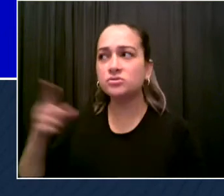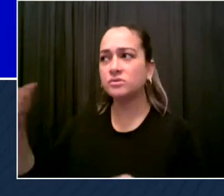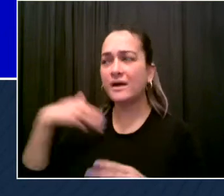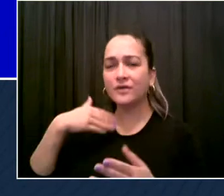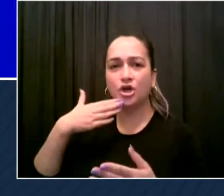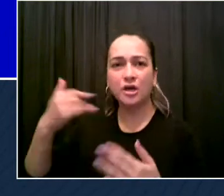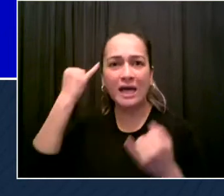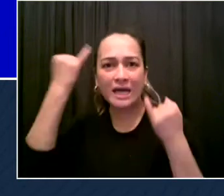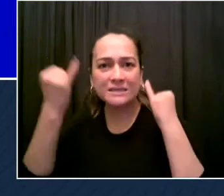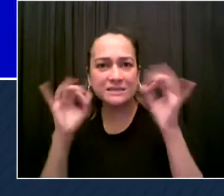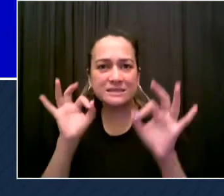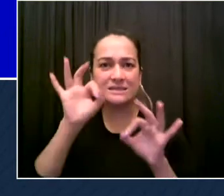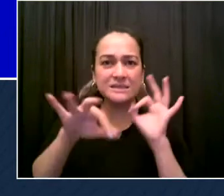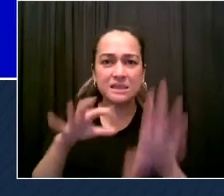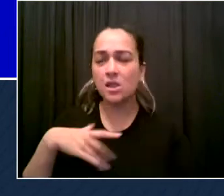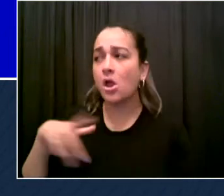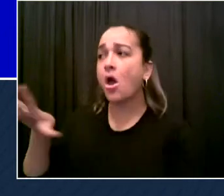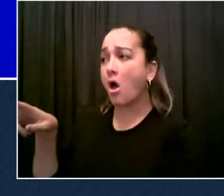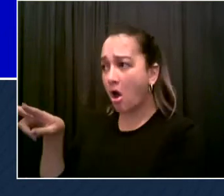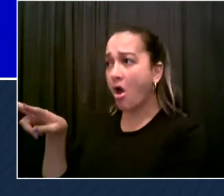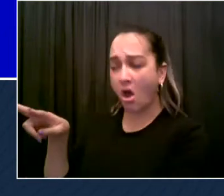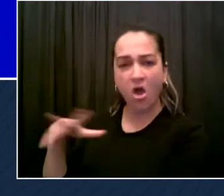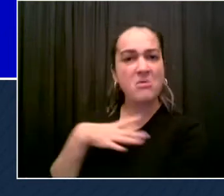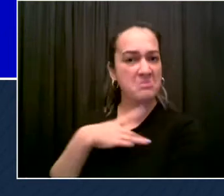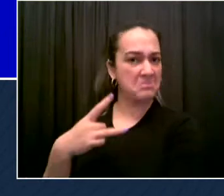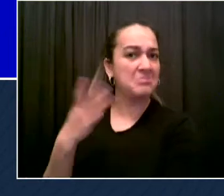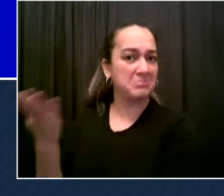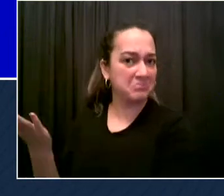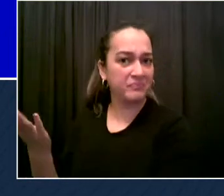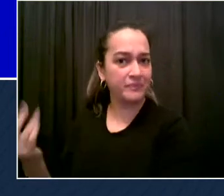WHAT DO YOU THINK GEORGIA, I TOFEN GET THE BEST AND